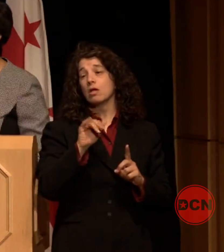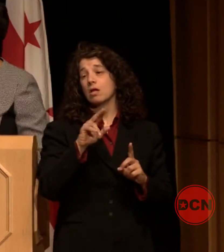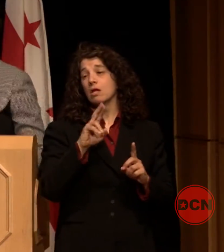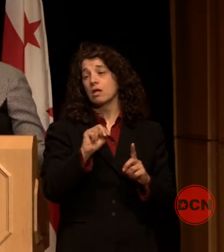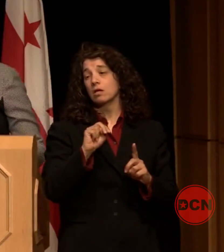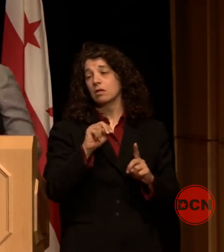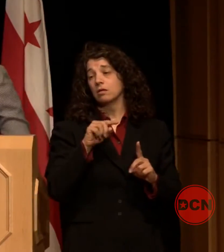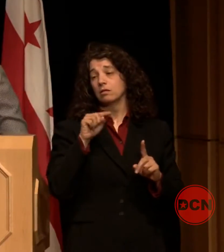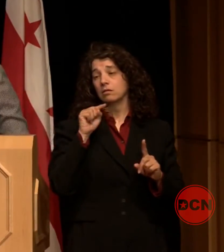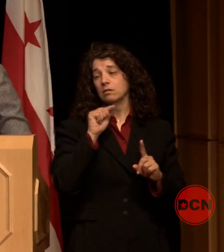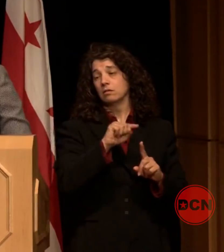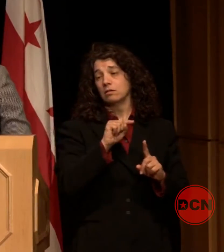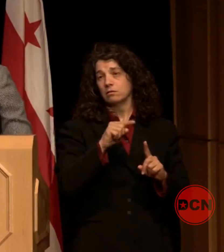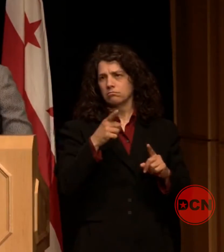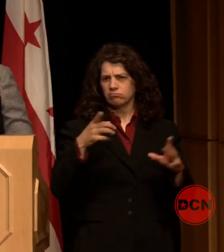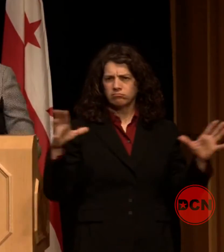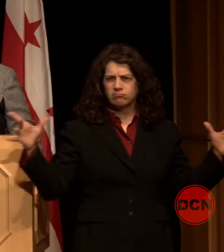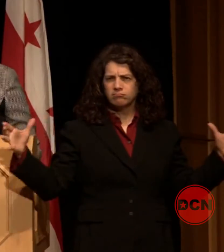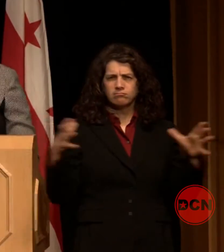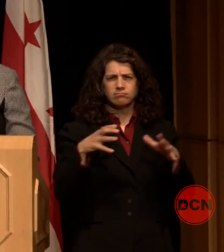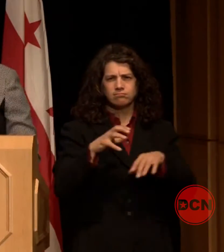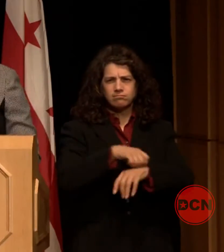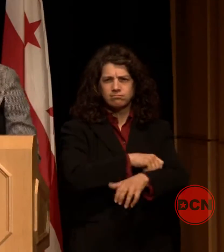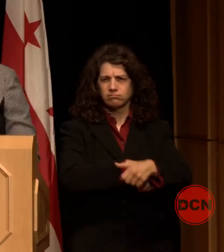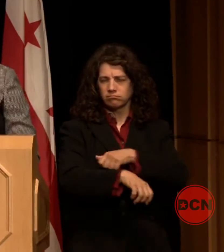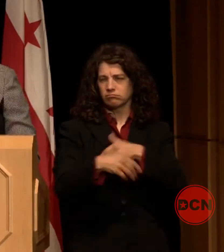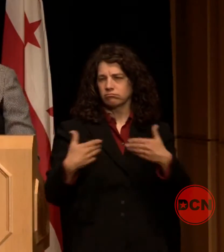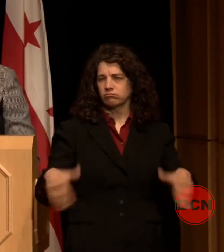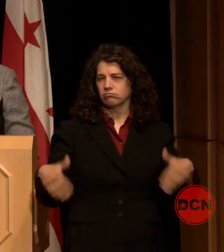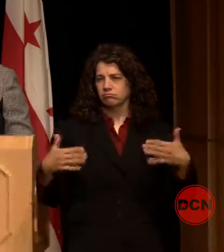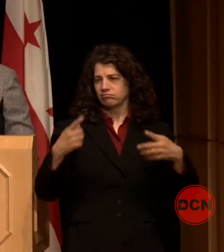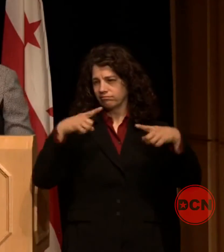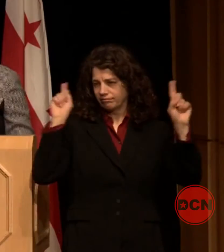ONLY OF PROJECT MANAGERS AND REAL ESTATE EXECUTIVES IN THE